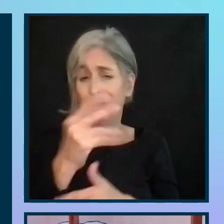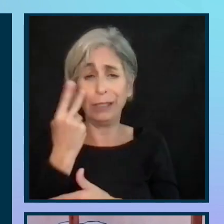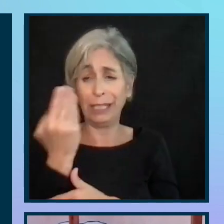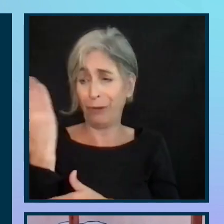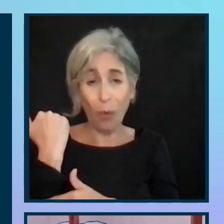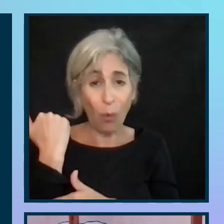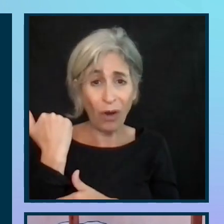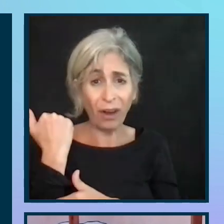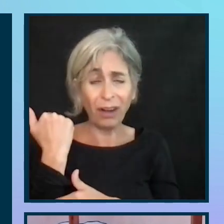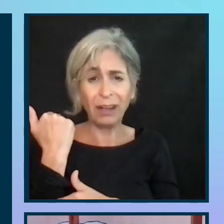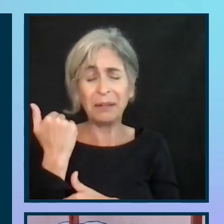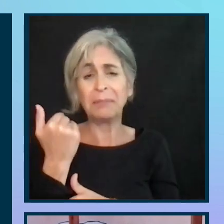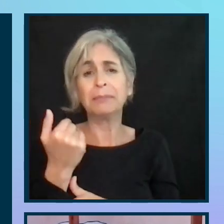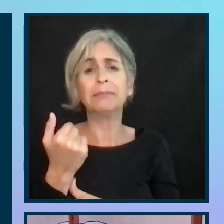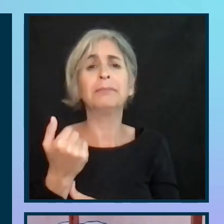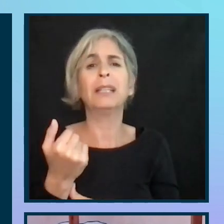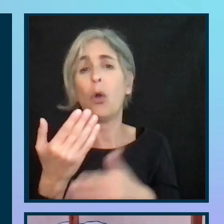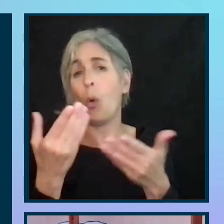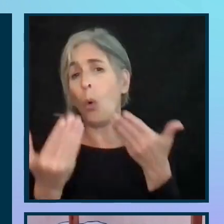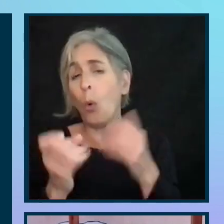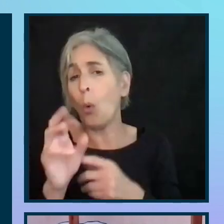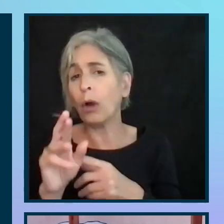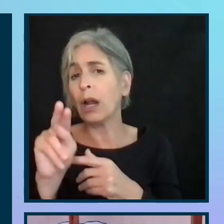Maybe there's a novel component there that you need to build from scratch.